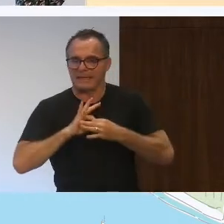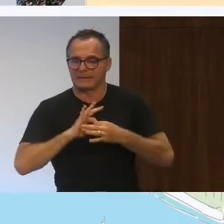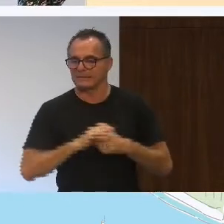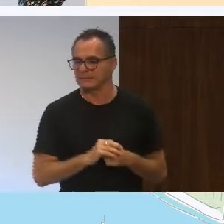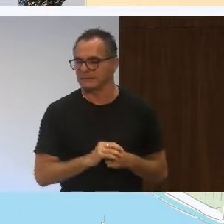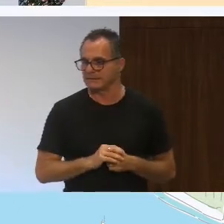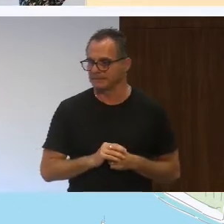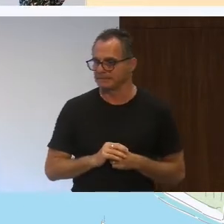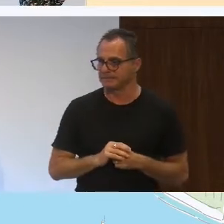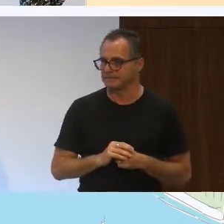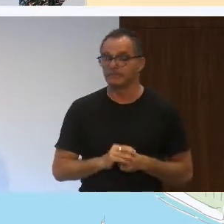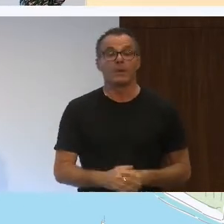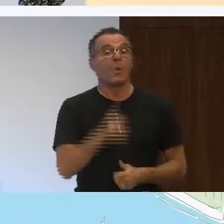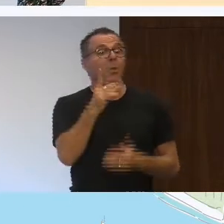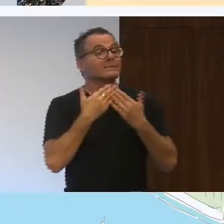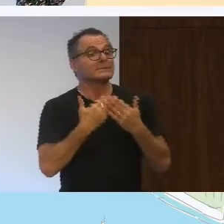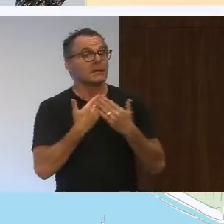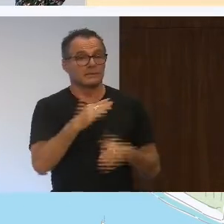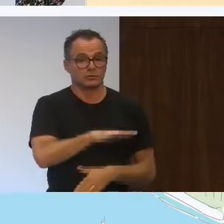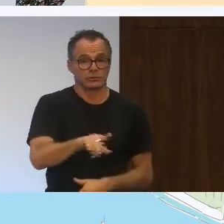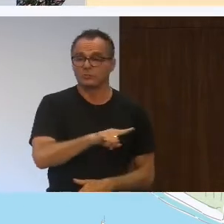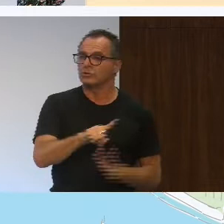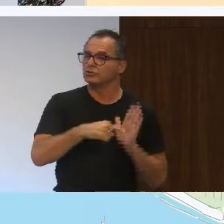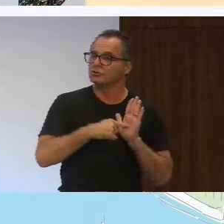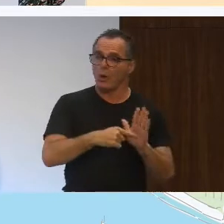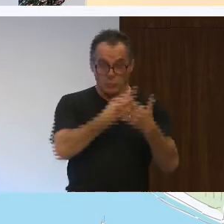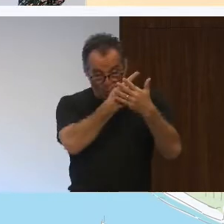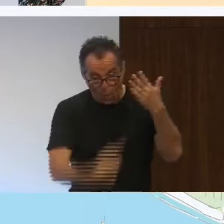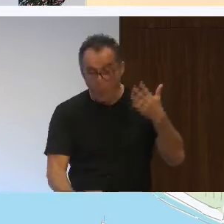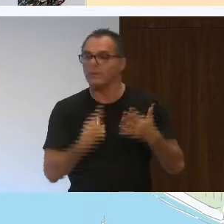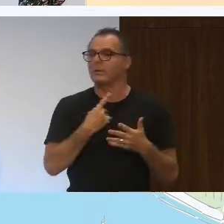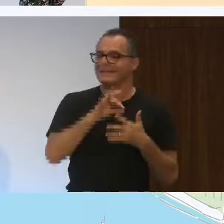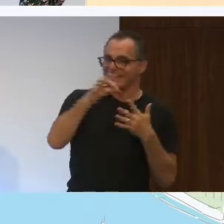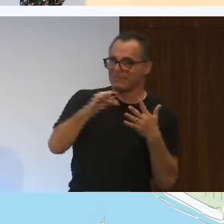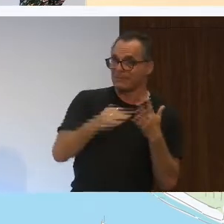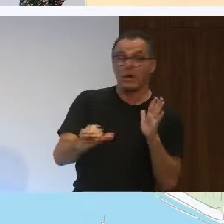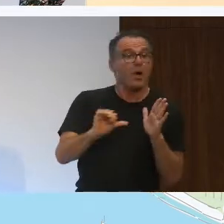The one study in children showed all of these symptoms were problematic in the postdrome.